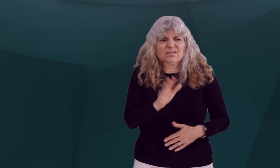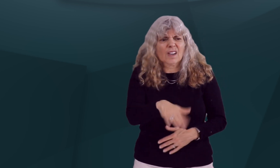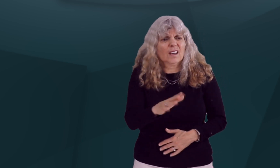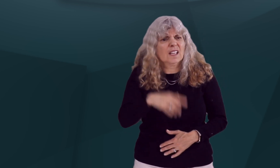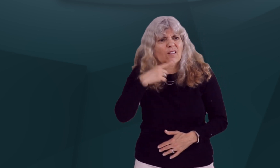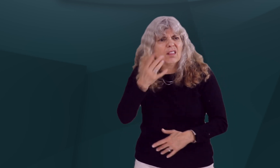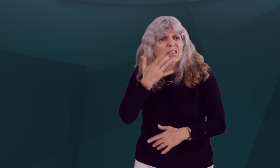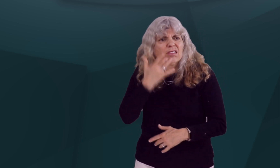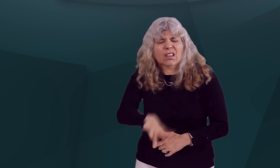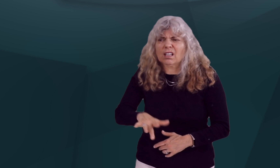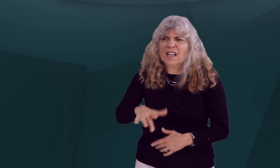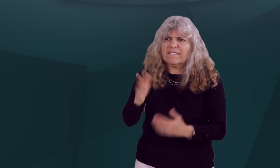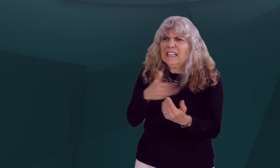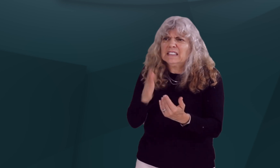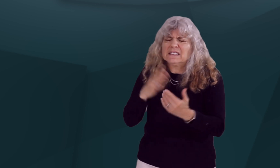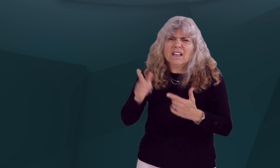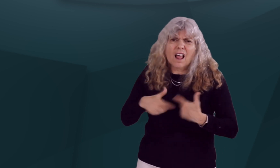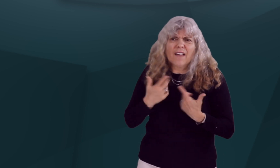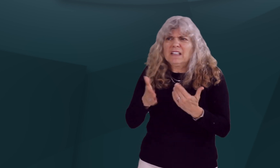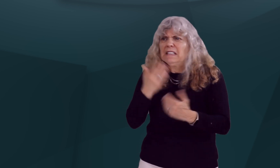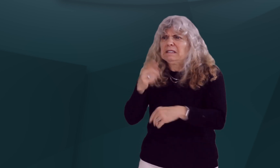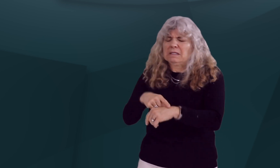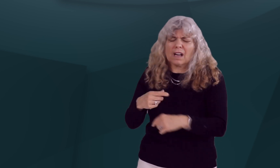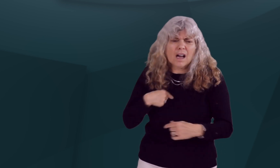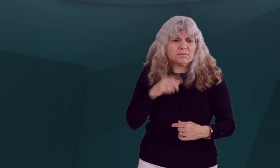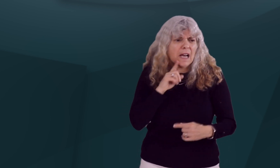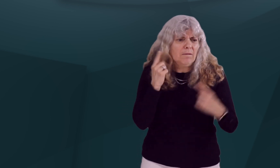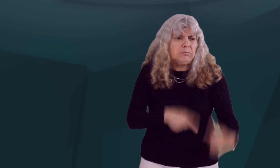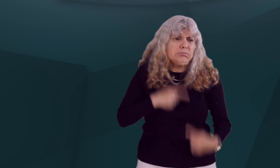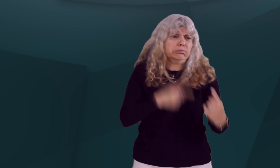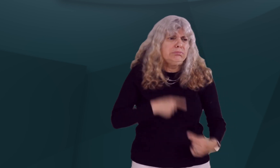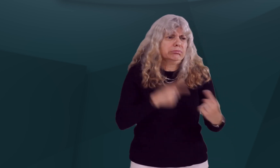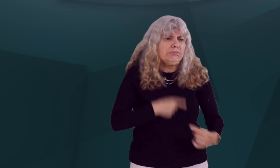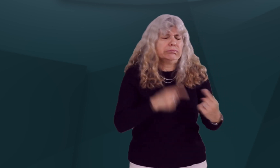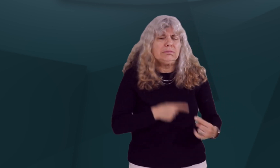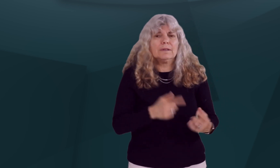They have an easier time in life, while we deaf people have to constantly struggle."